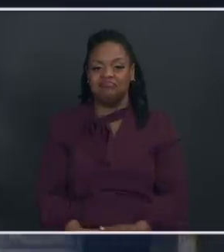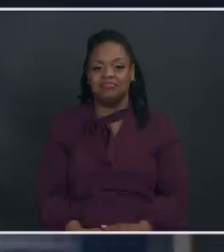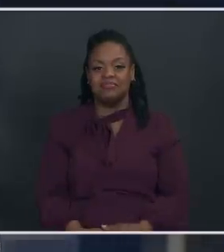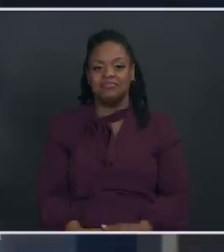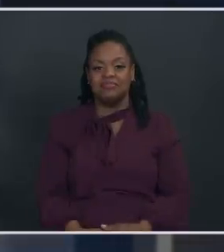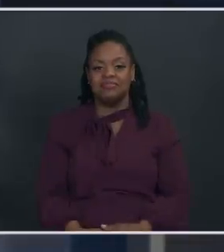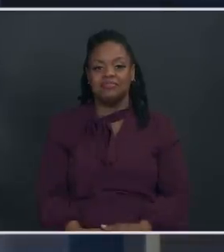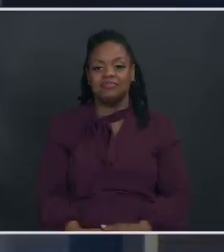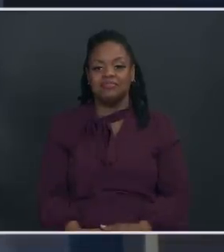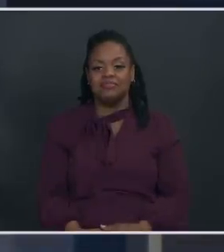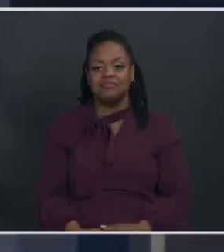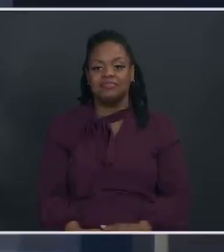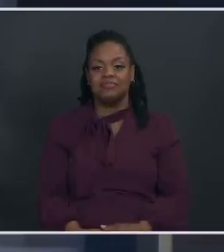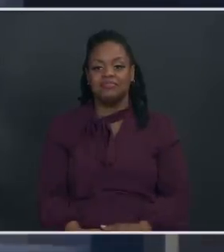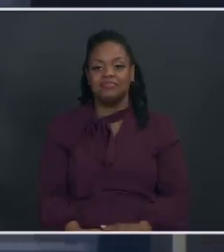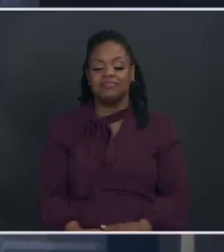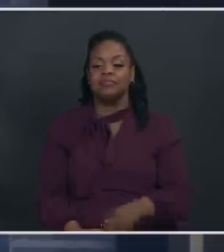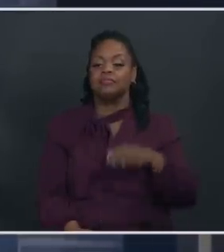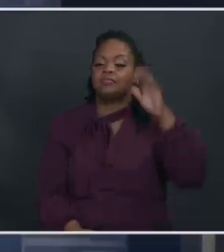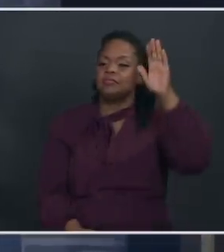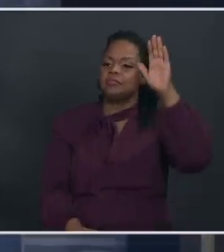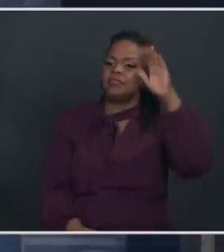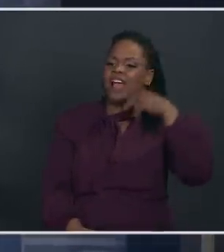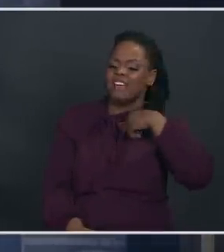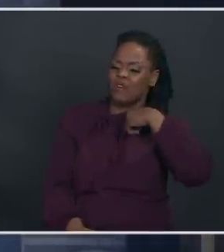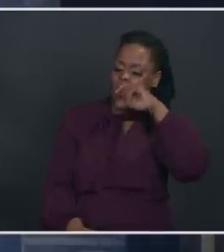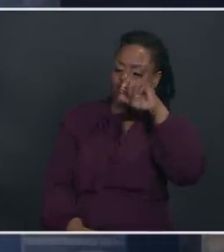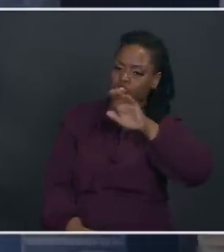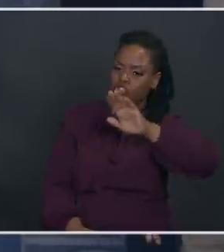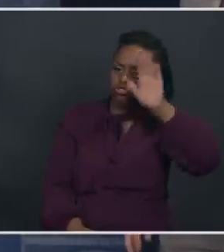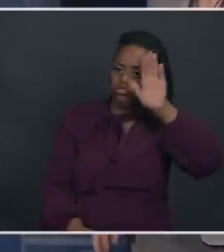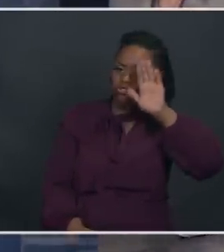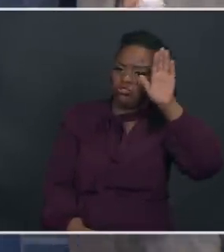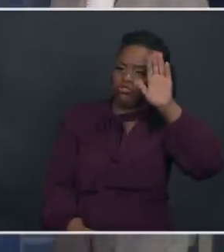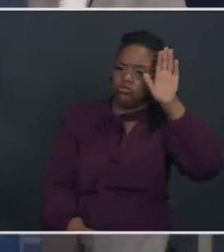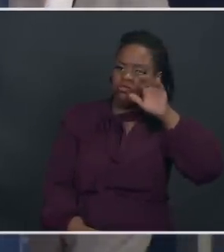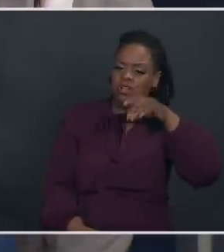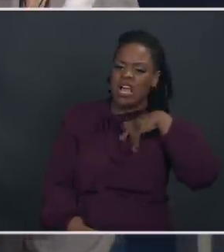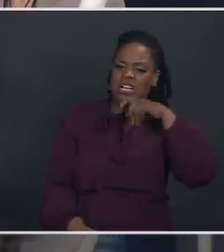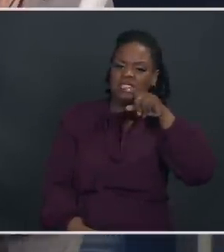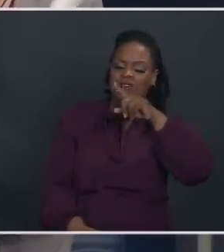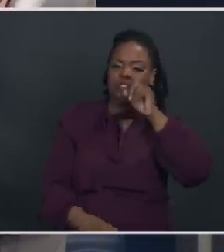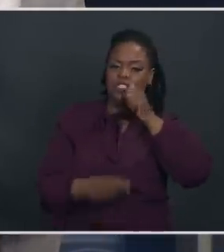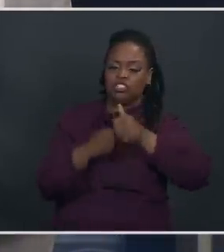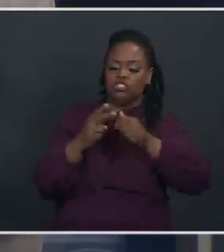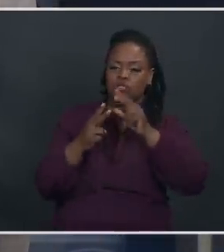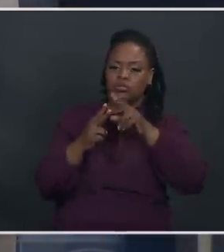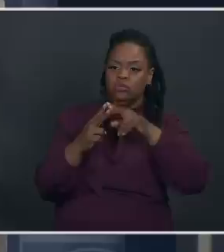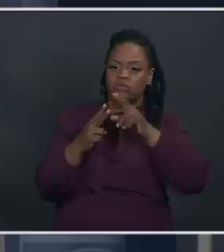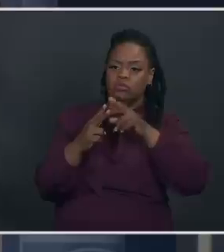The Press: Sure. Administrator, one to you, and one to the Secretary, if I may. What you may hear from some corners of criticism is: